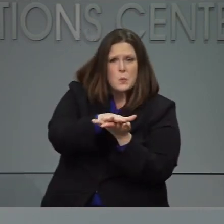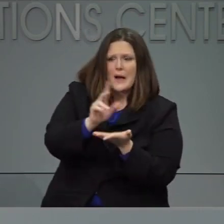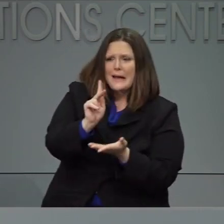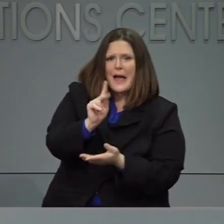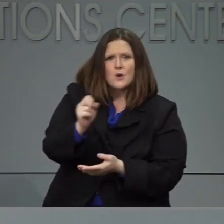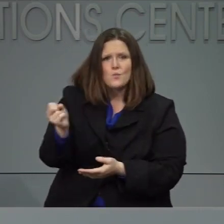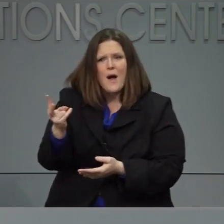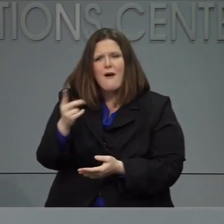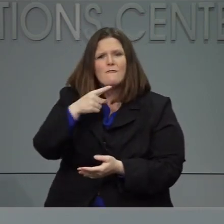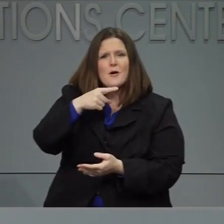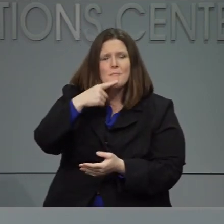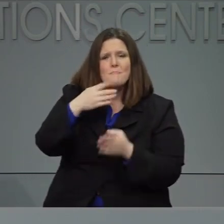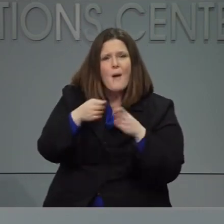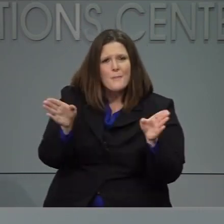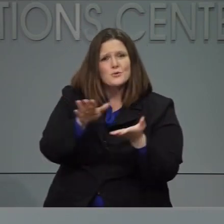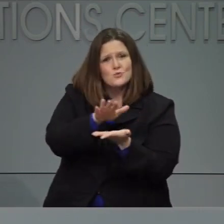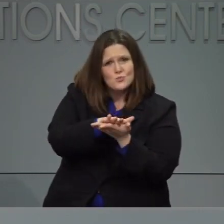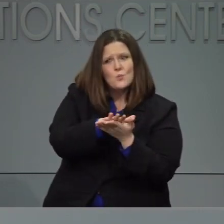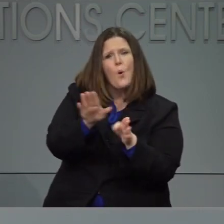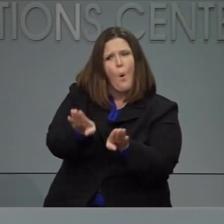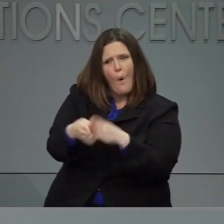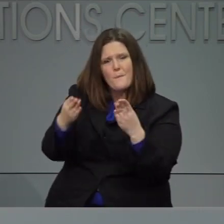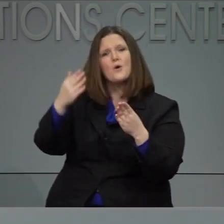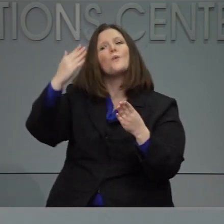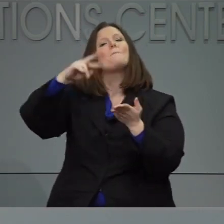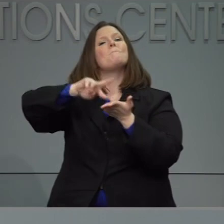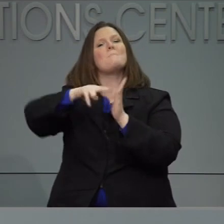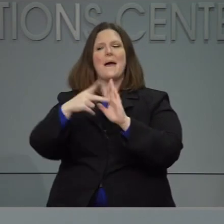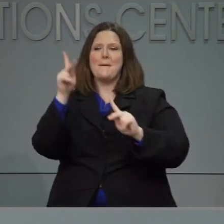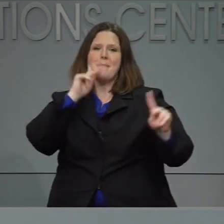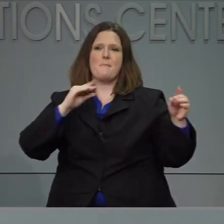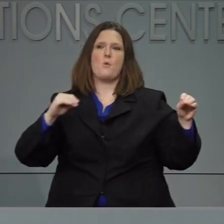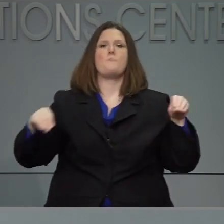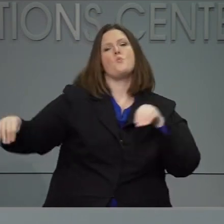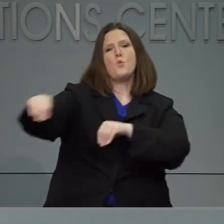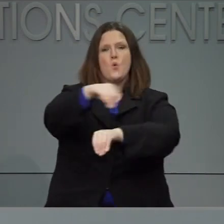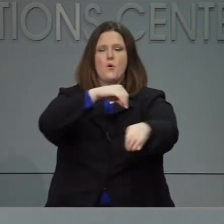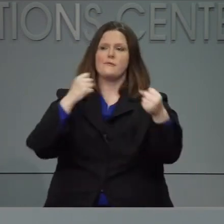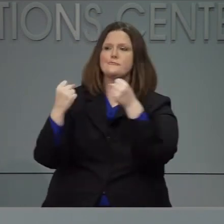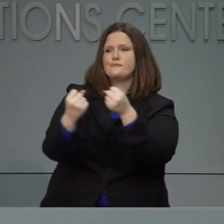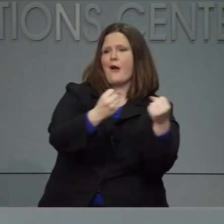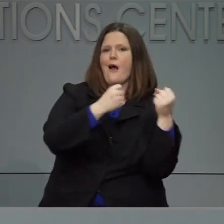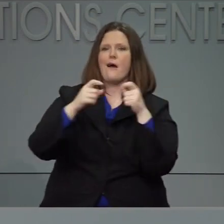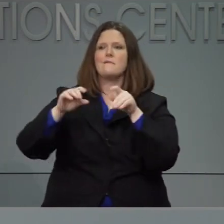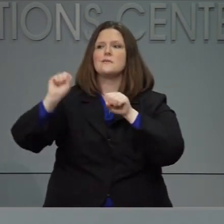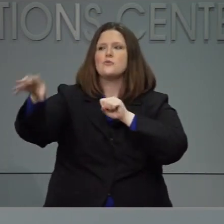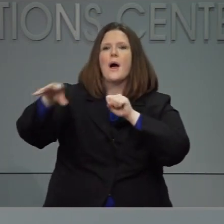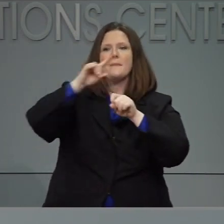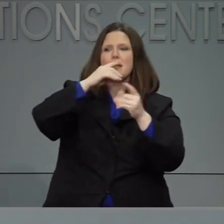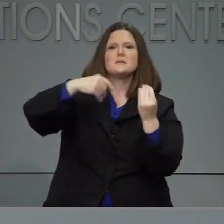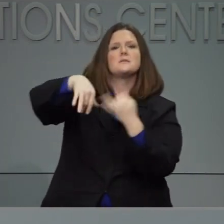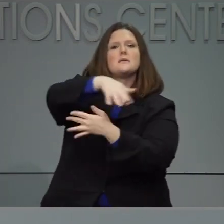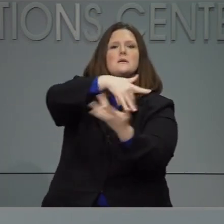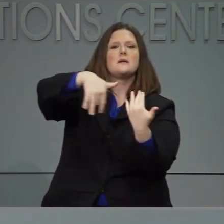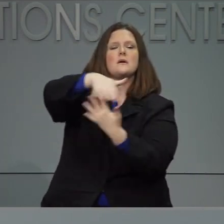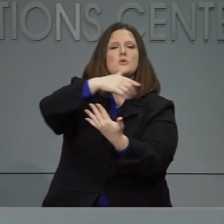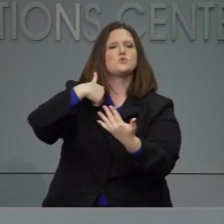WE KNEW MORE PEOPLE WILL BE MOVING AROUND. THAT MEANS MORE VIRUS MOVING AROUND. SO WE WE KNEW THAT THIS WAS GOING TO BE